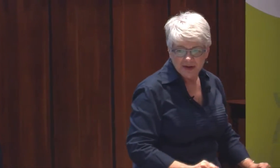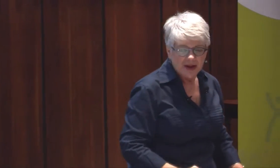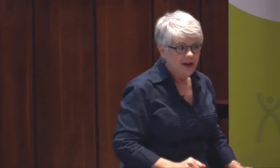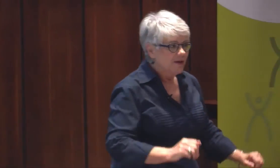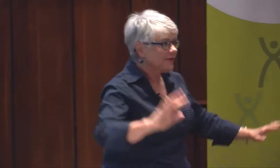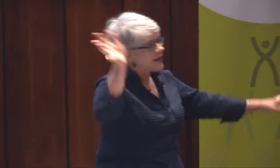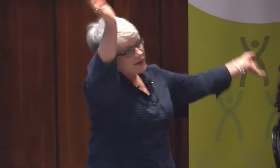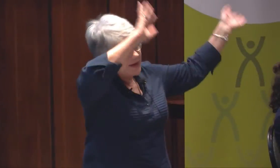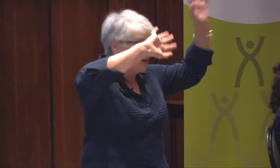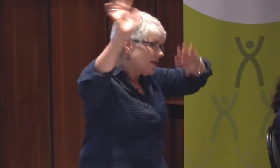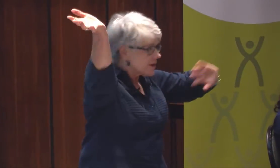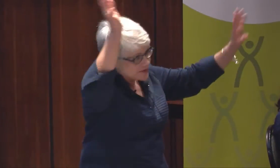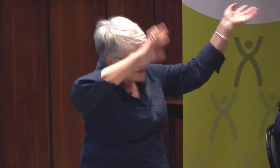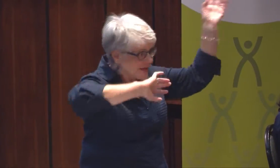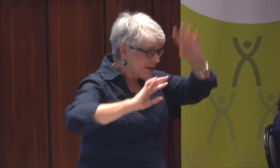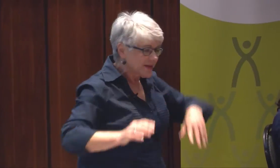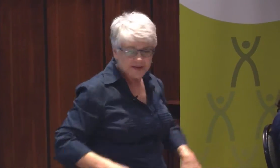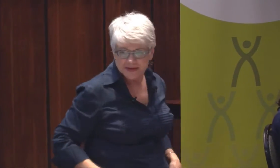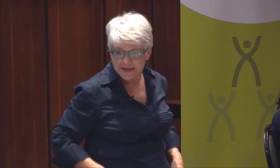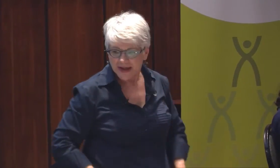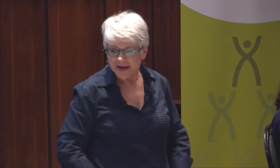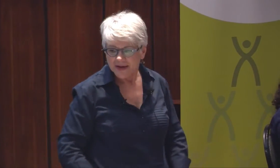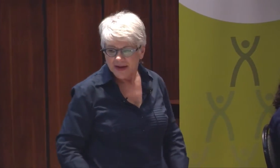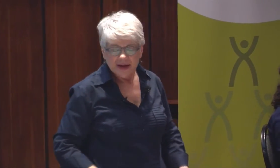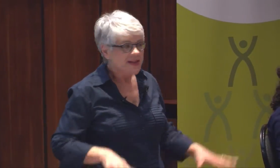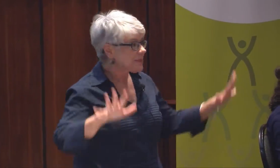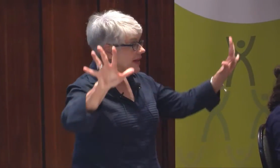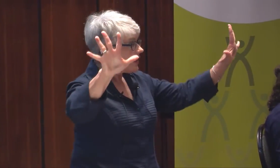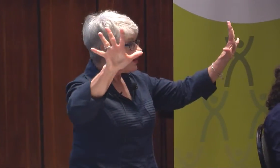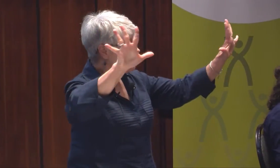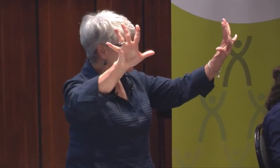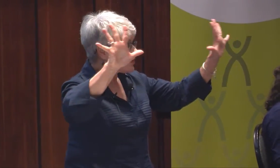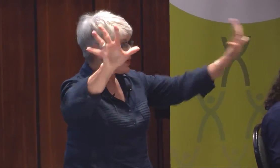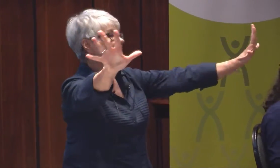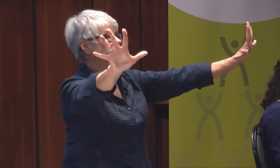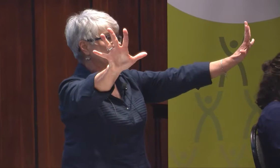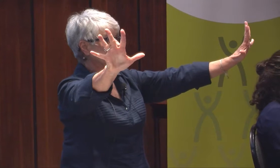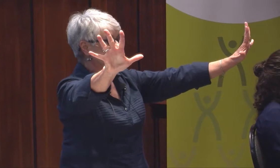Flailing, arms flailing. Okay. Splaying, fingers splaying.